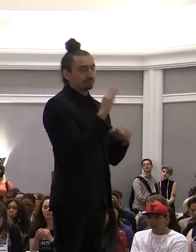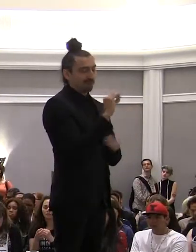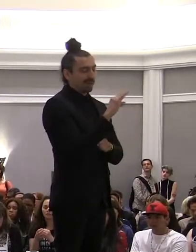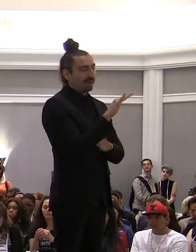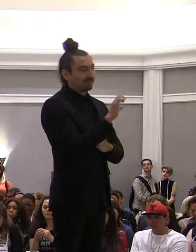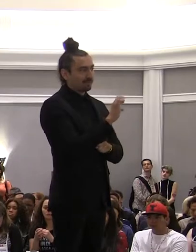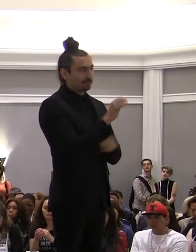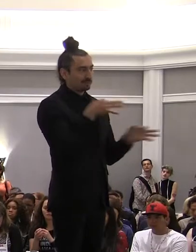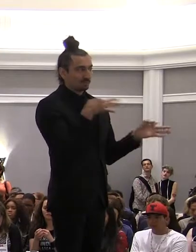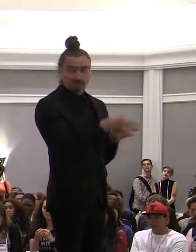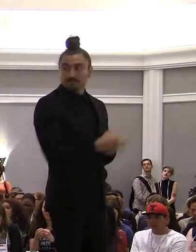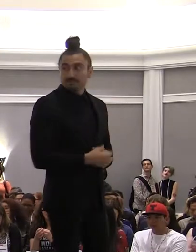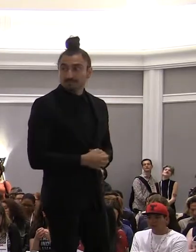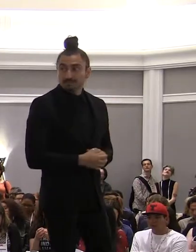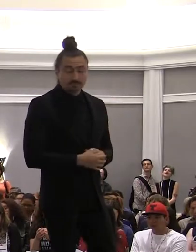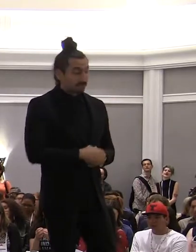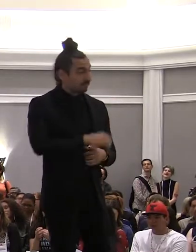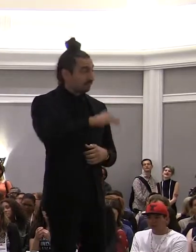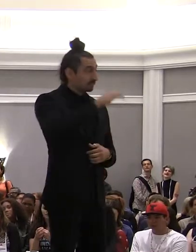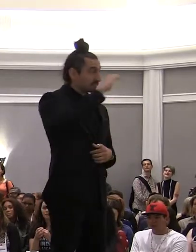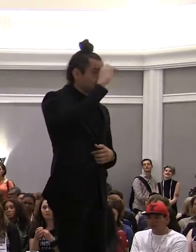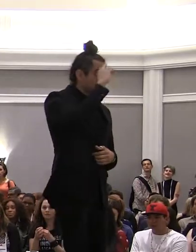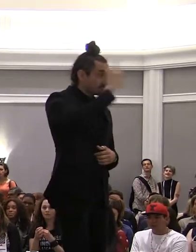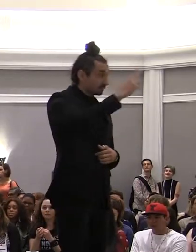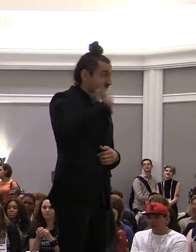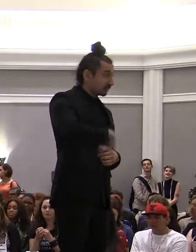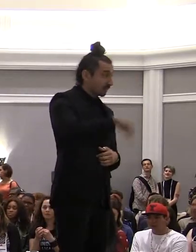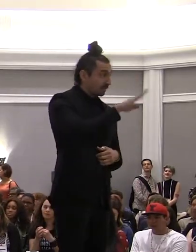Hi, you all. My name is Bobbie Steinbach